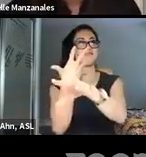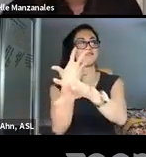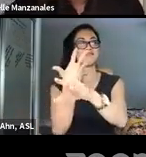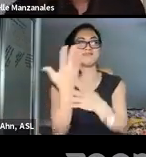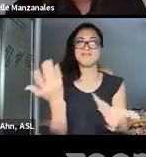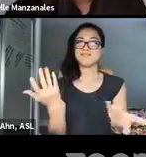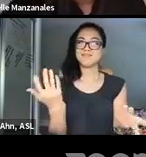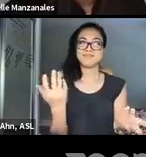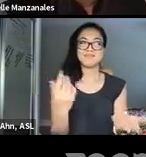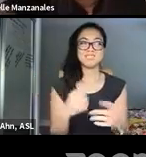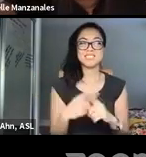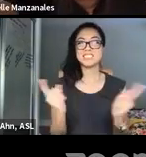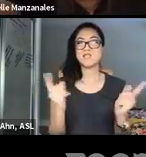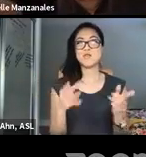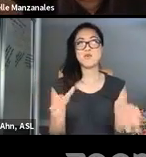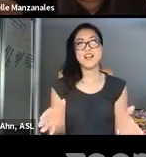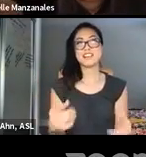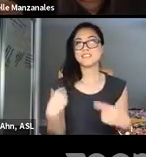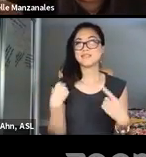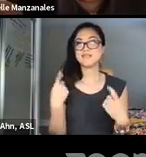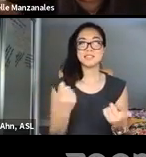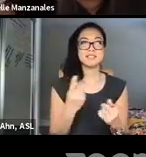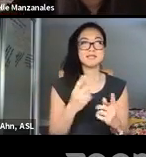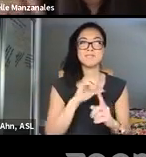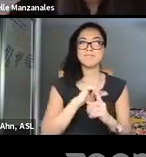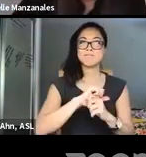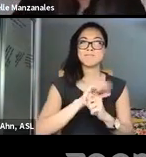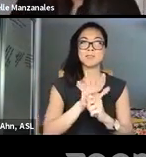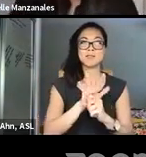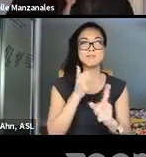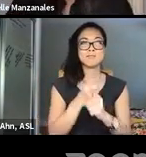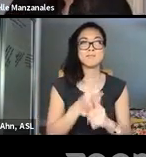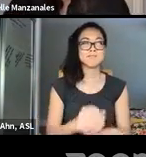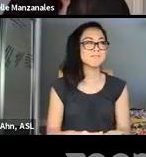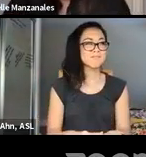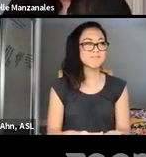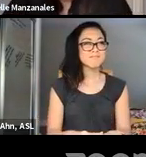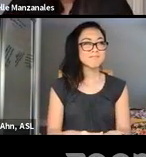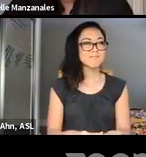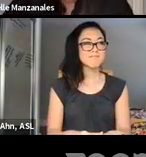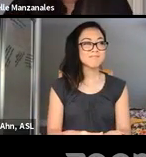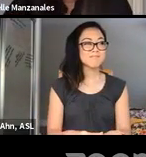like what Traci was saying with NDI, it is trying to figure out this new virtual world